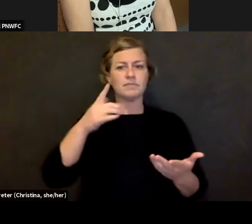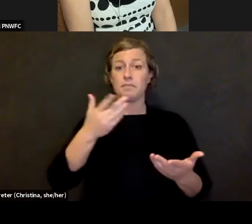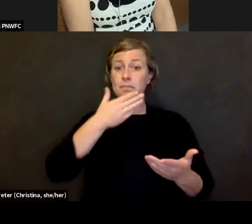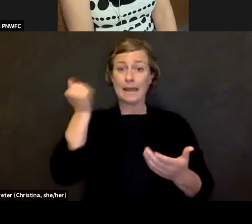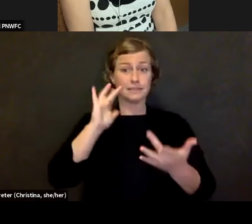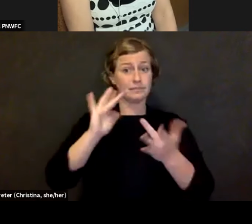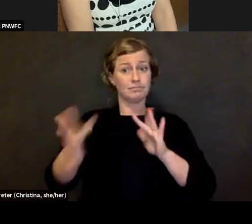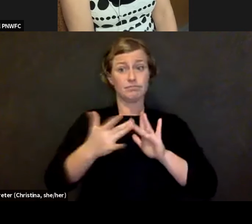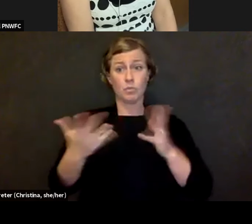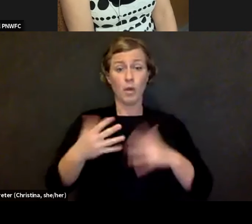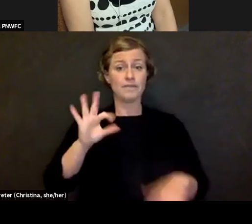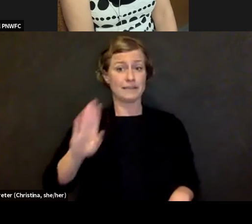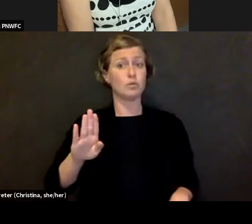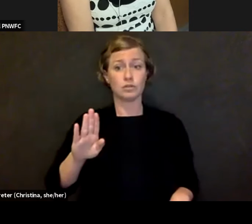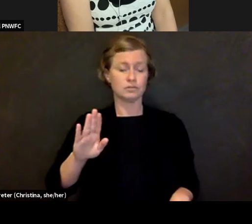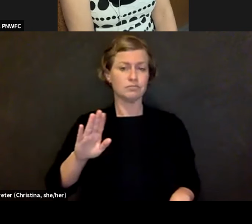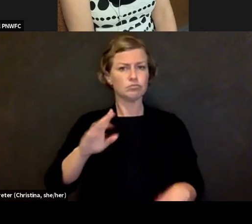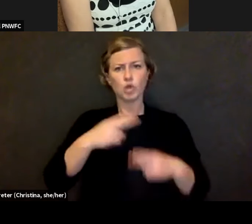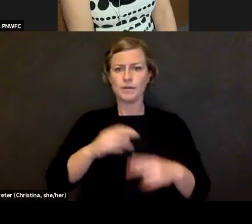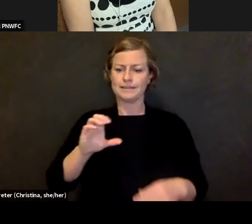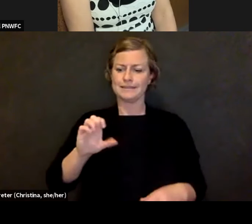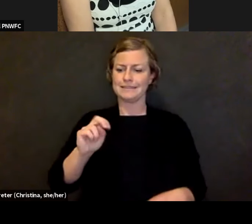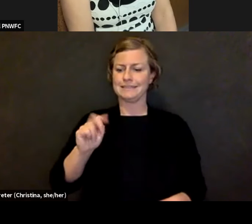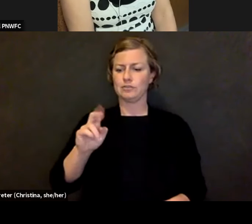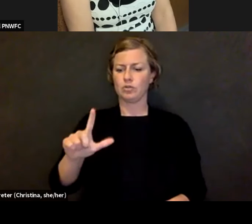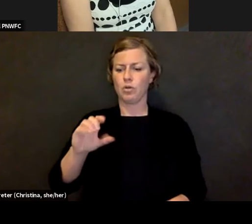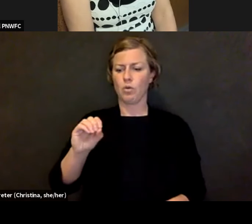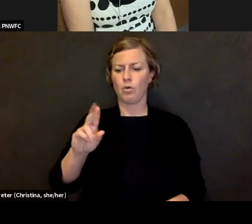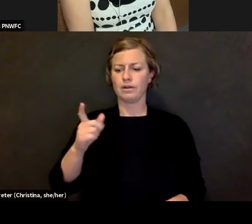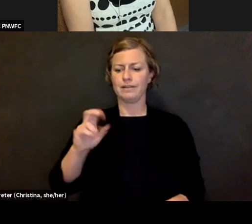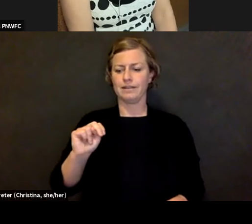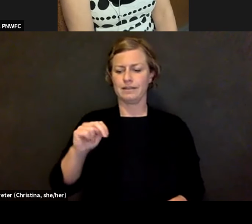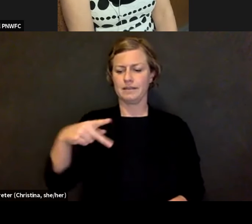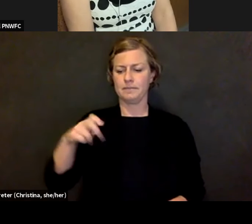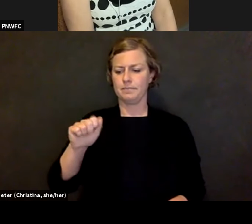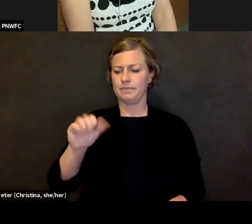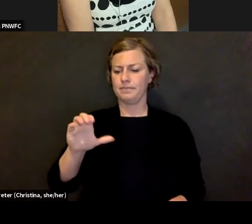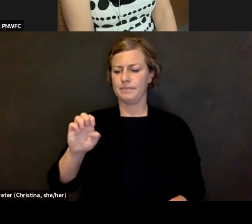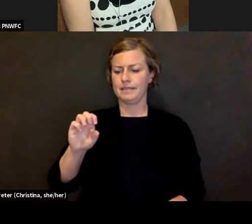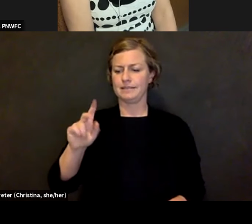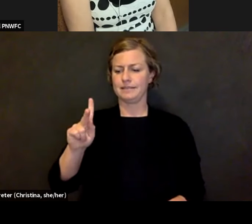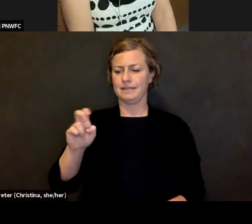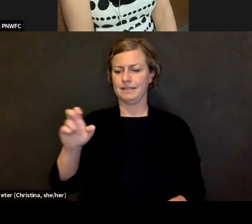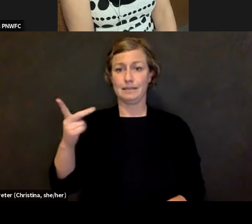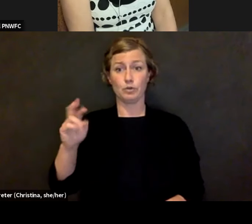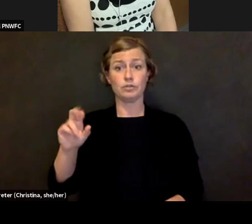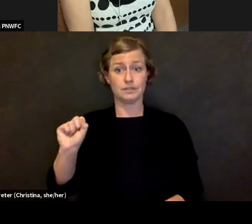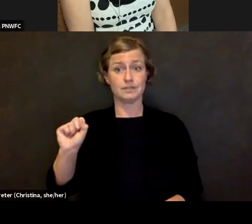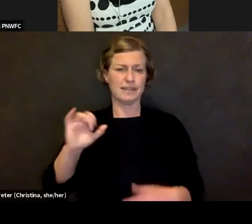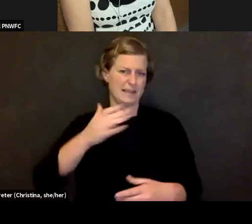central Oregon peace keepers. >> Yeah, the peacekeepers main flat platform